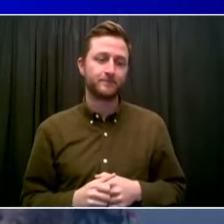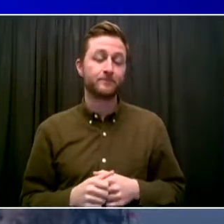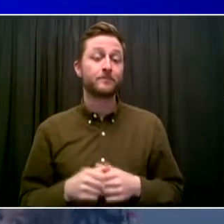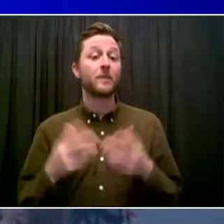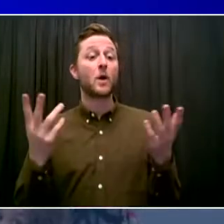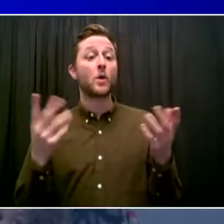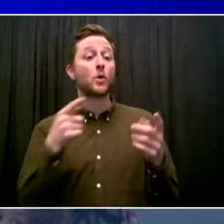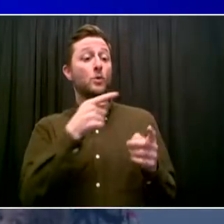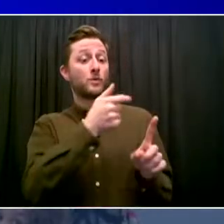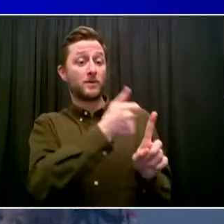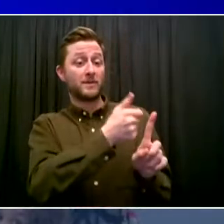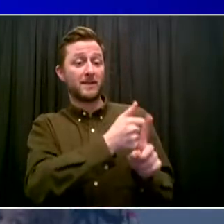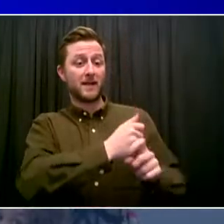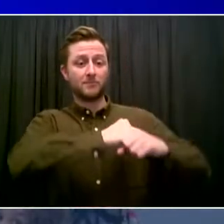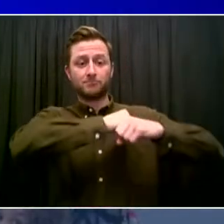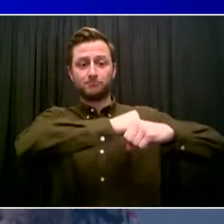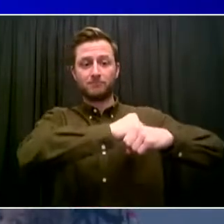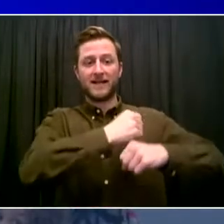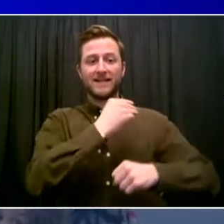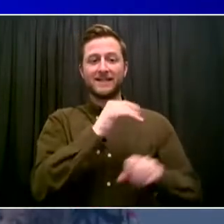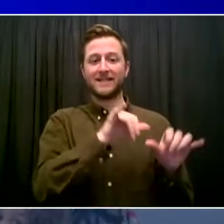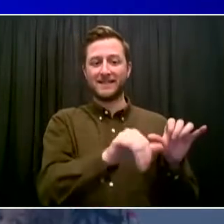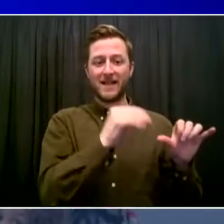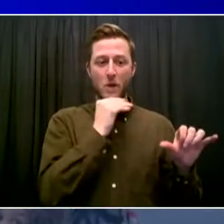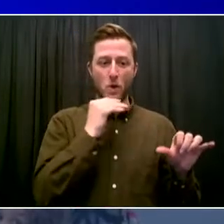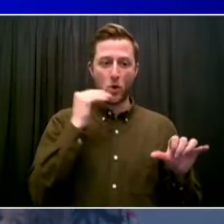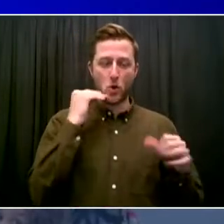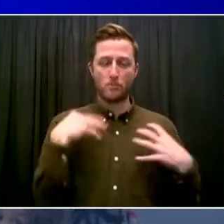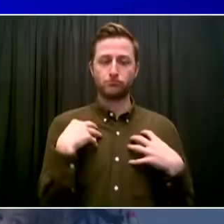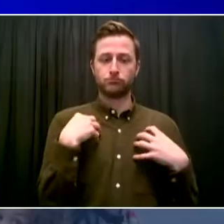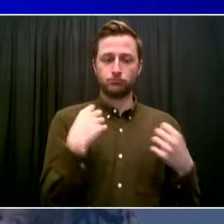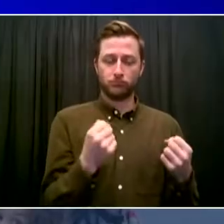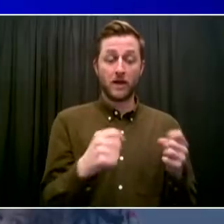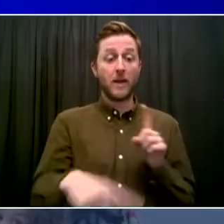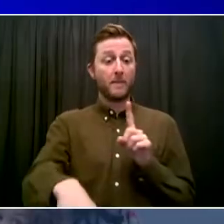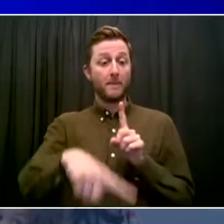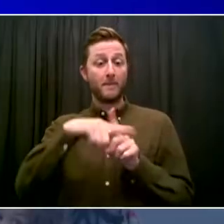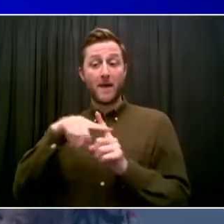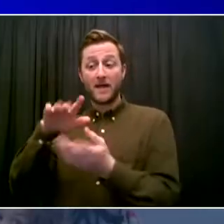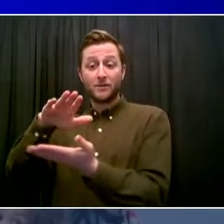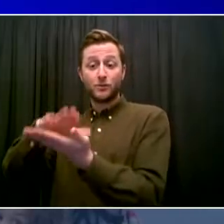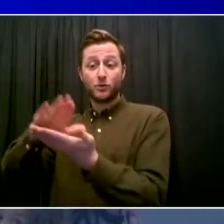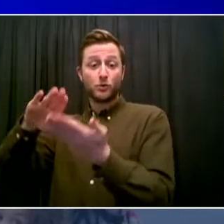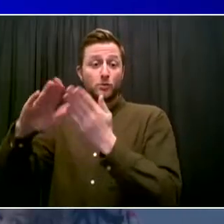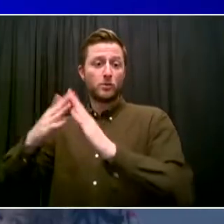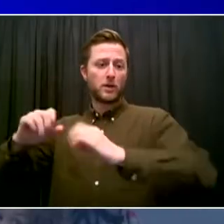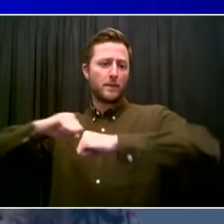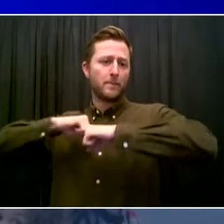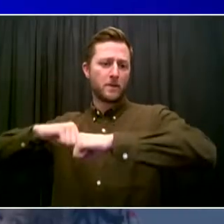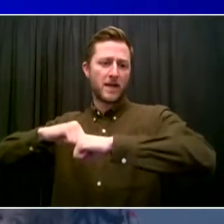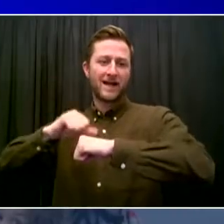IT PREVENTED THOUSANDS FROM BEING INFECTED WITH COVID. THEY WERE ALLOWED TO PROTECT